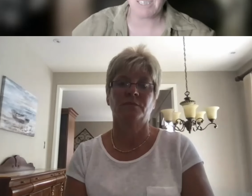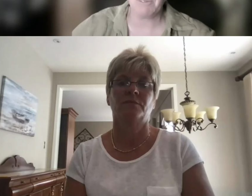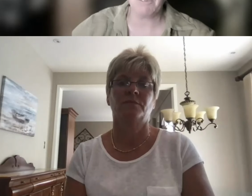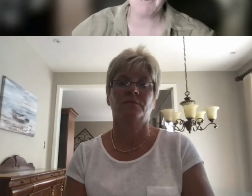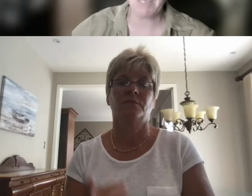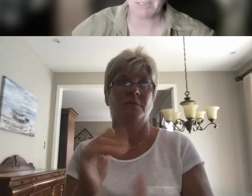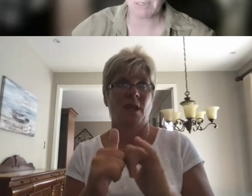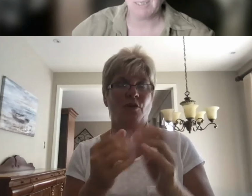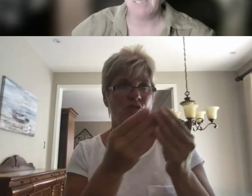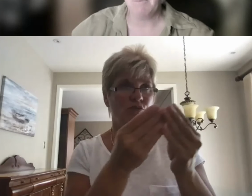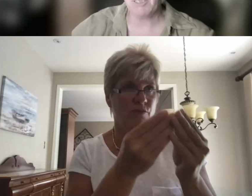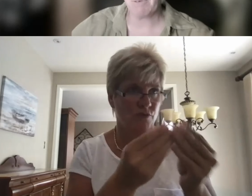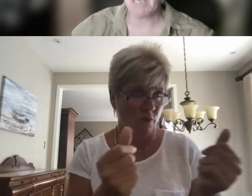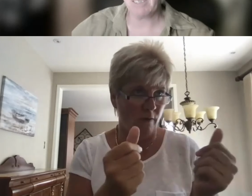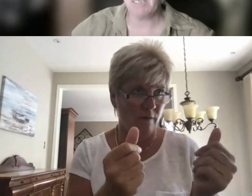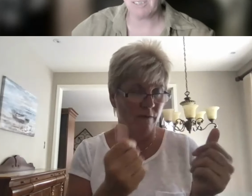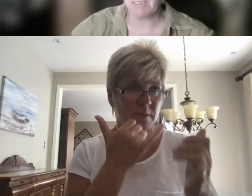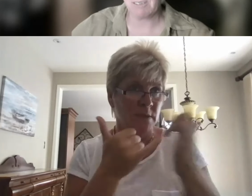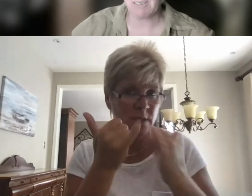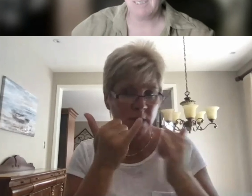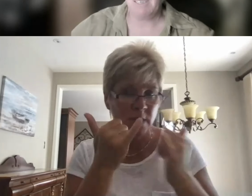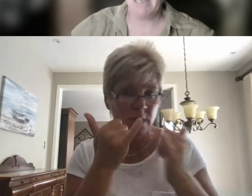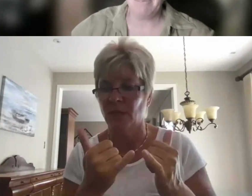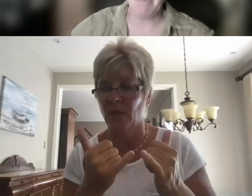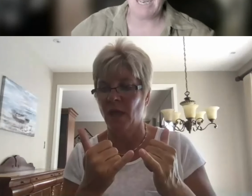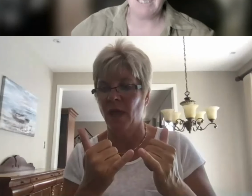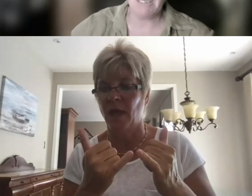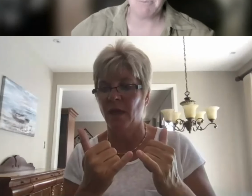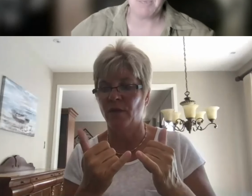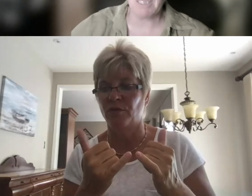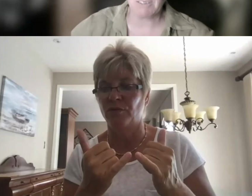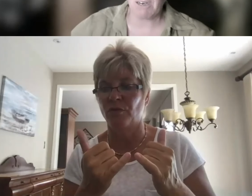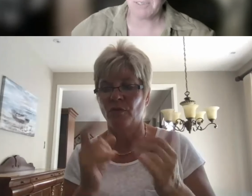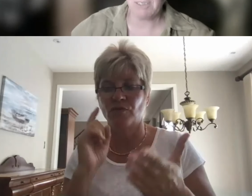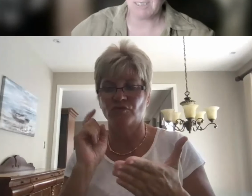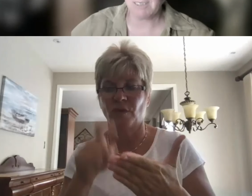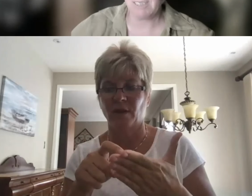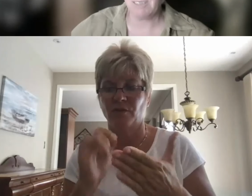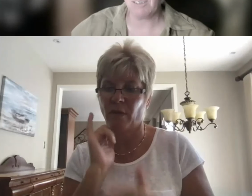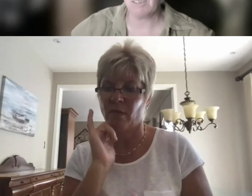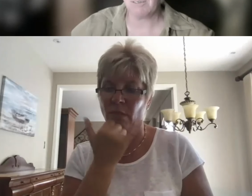how do you fix misrecognition? That is something that's often not attended to